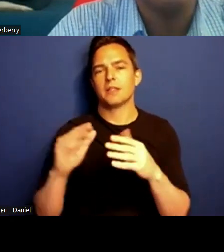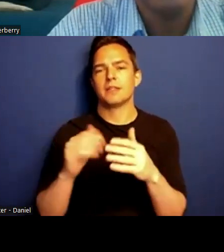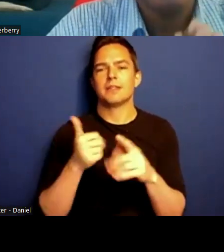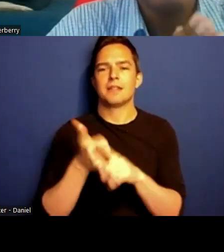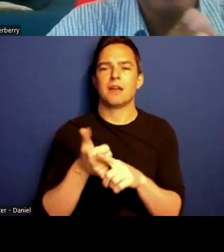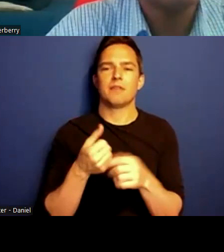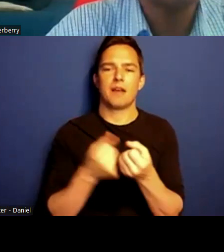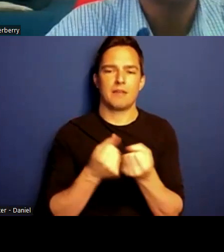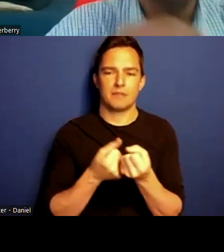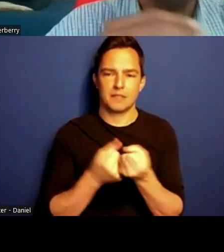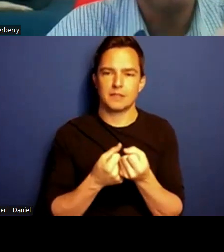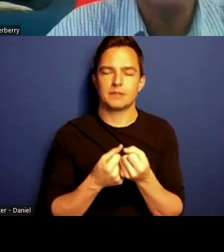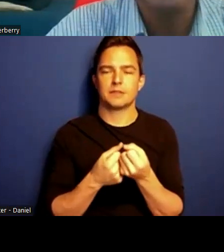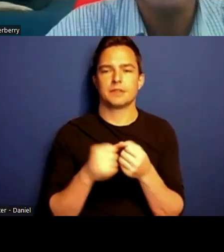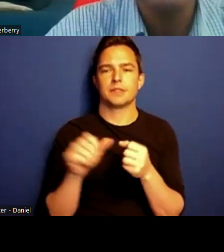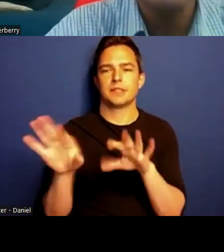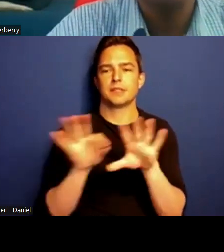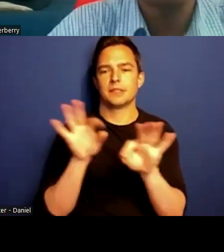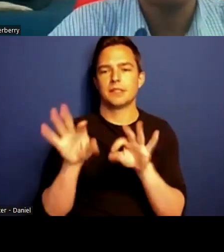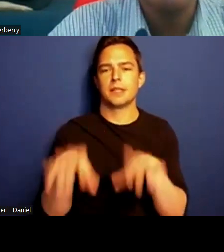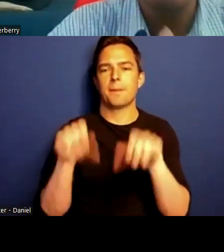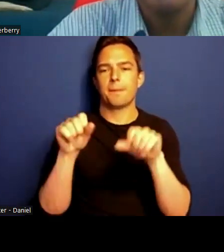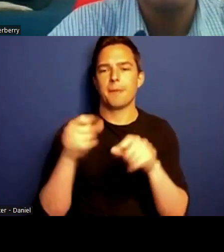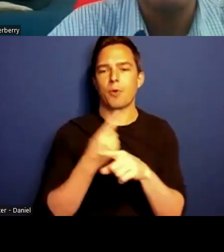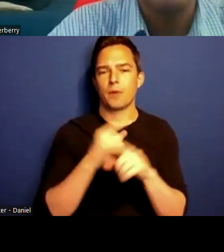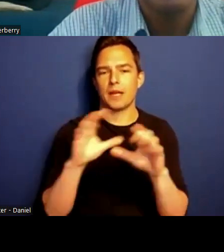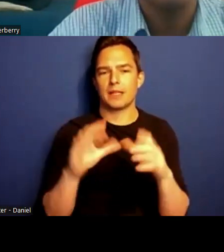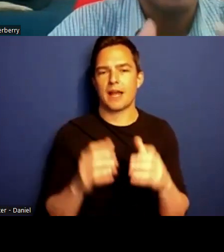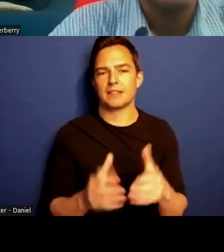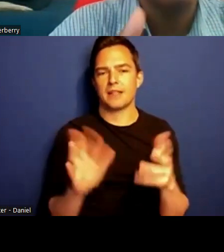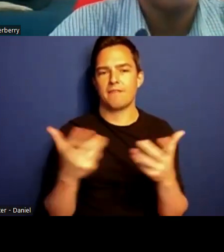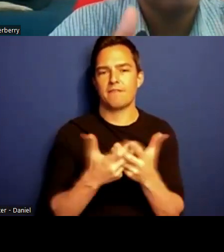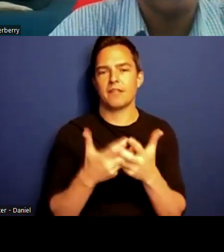and taking the appropriate courses necessary that will fit into the plans of higher education